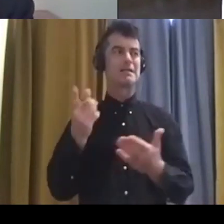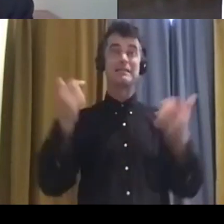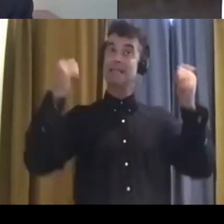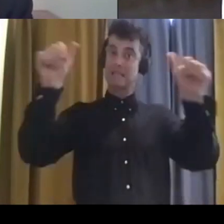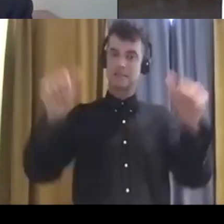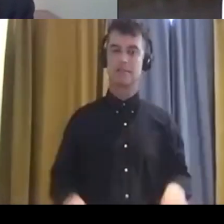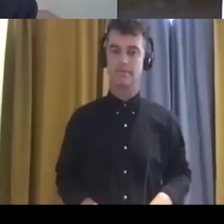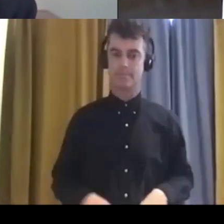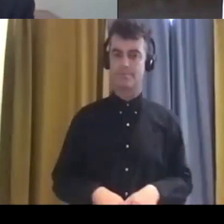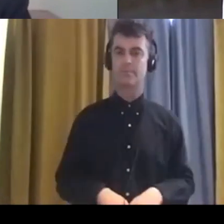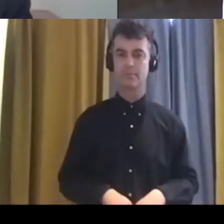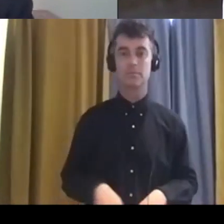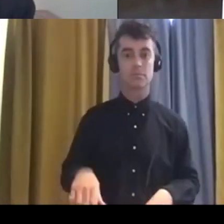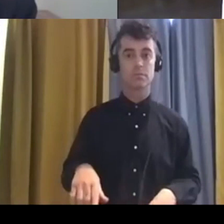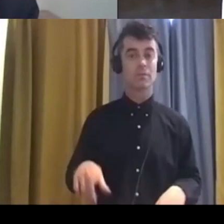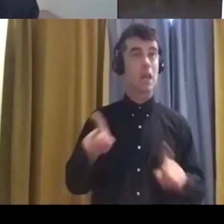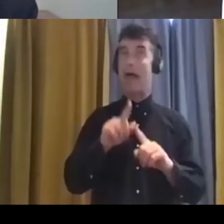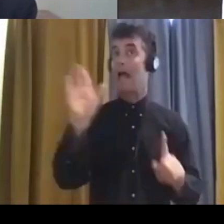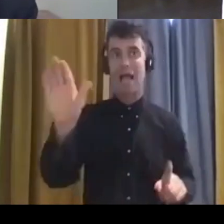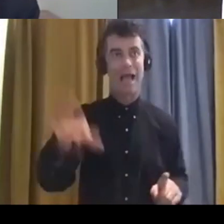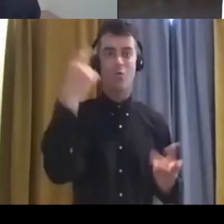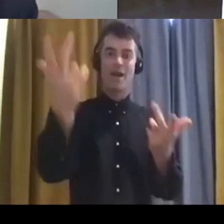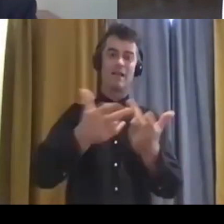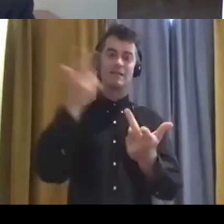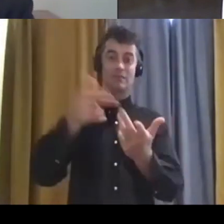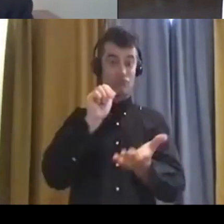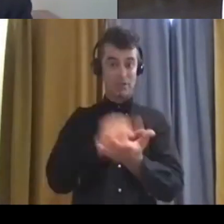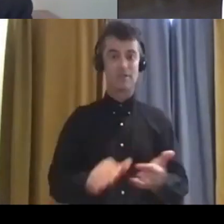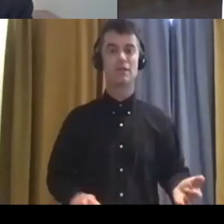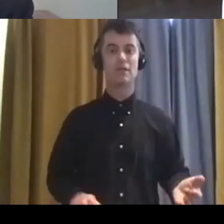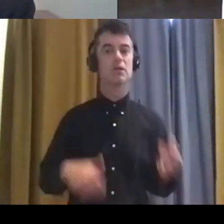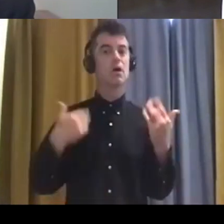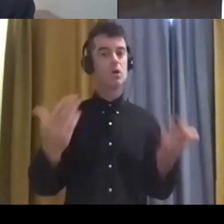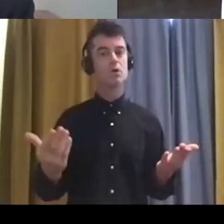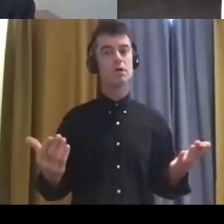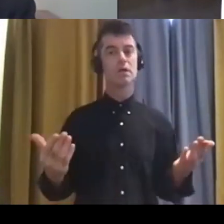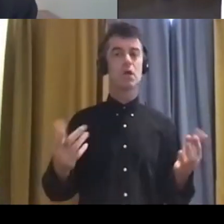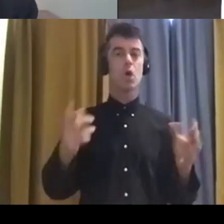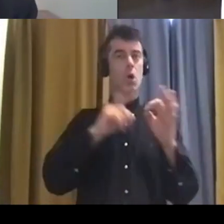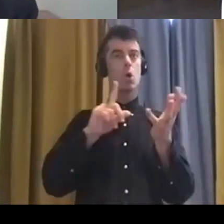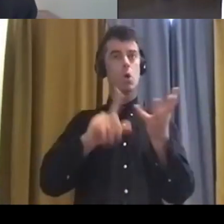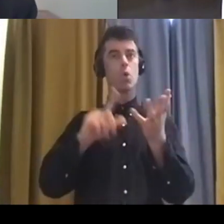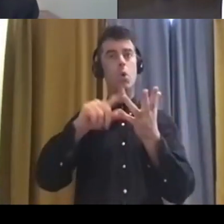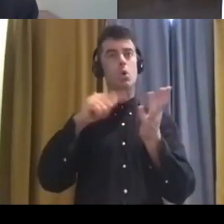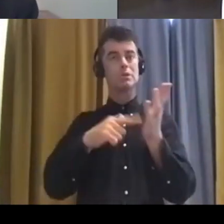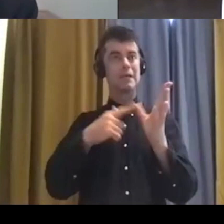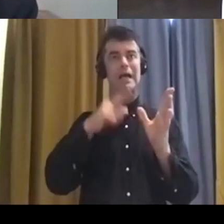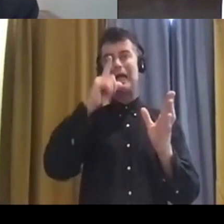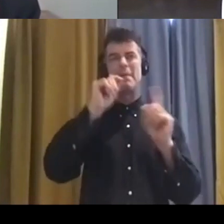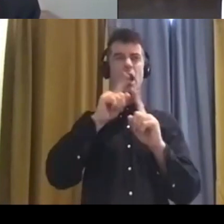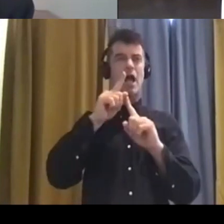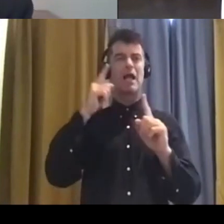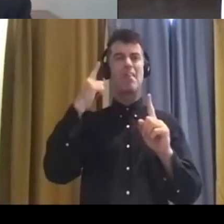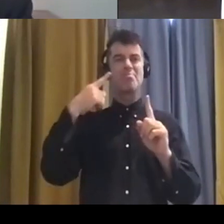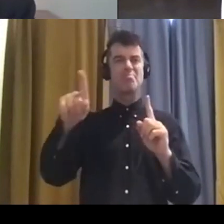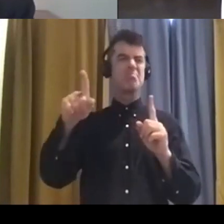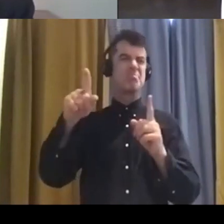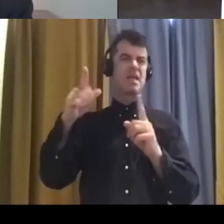like everybody else right so the quality can be the stick but it can't be the strategy.